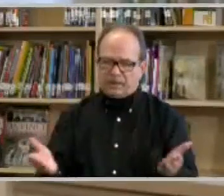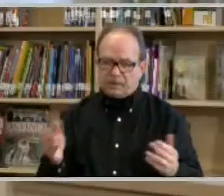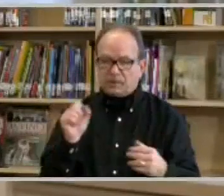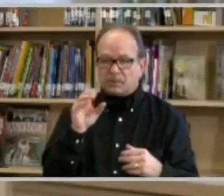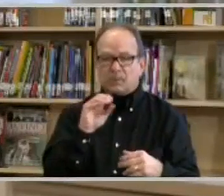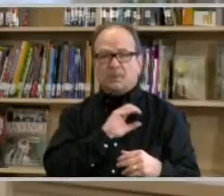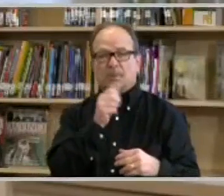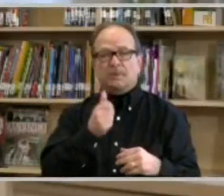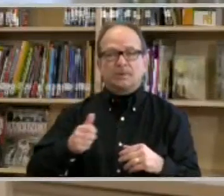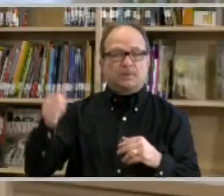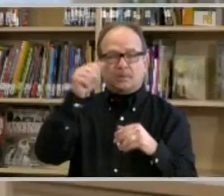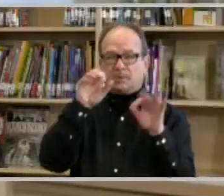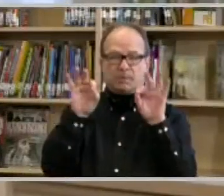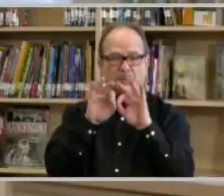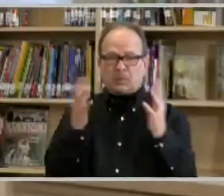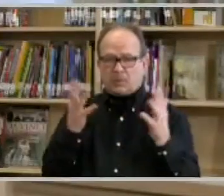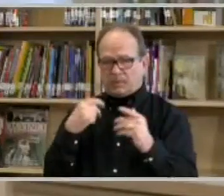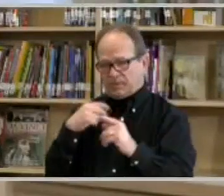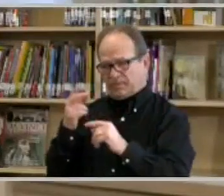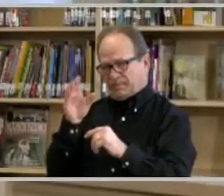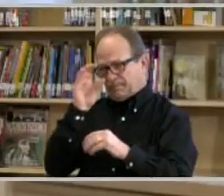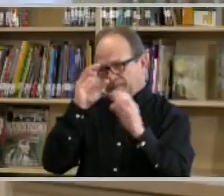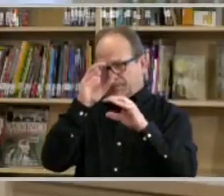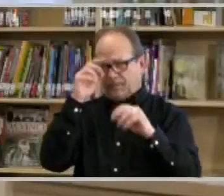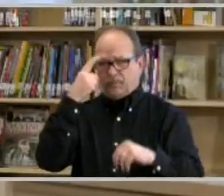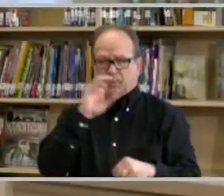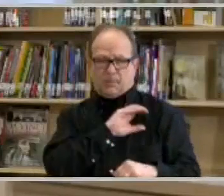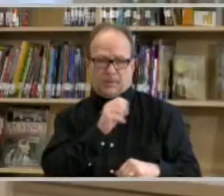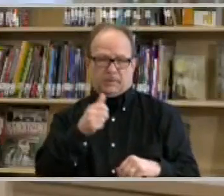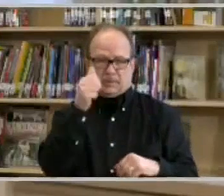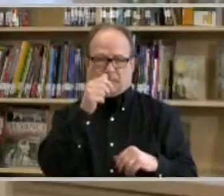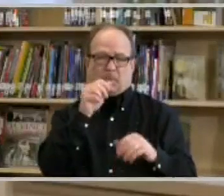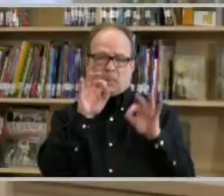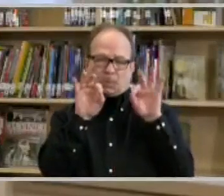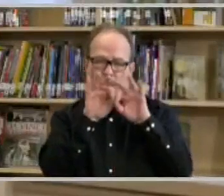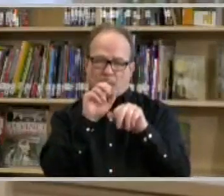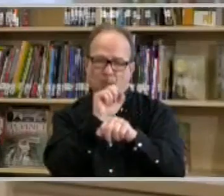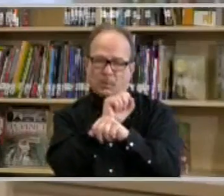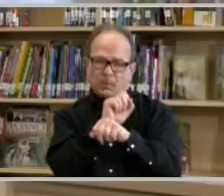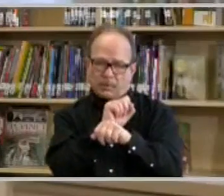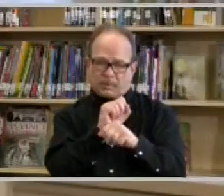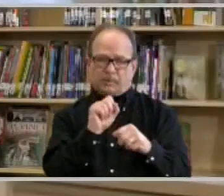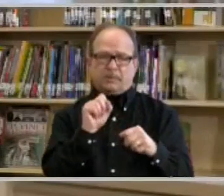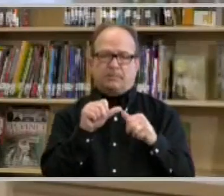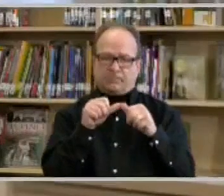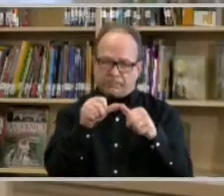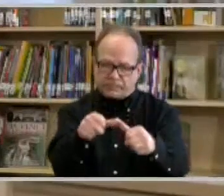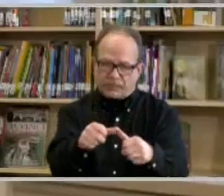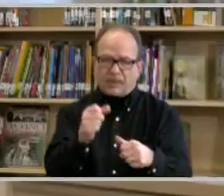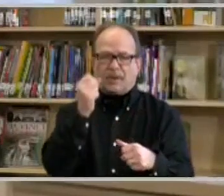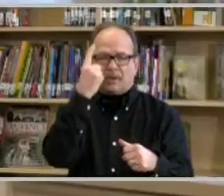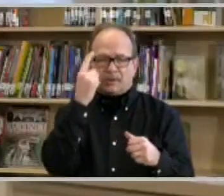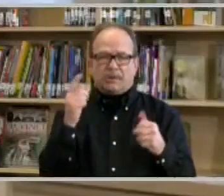POLICE LEADERS HAVE A VERY IMPORTANT JOB FROM RECRUITMENT